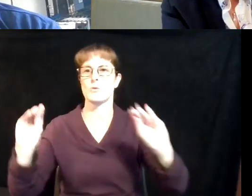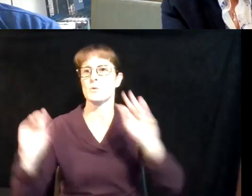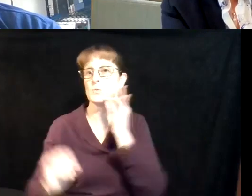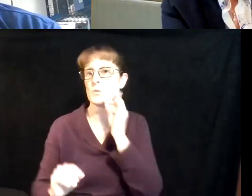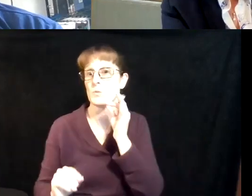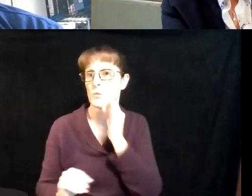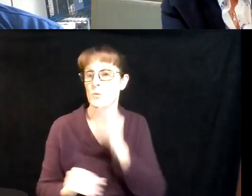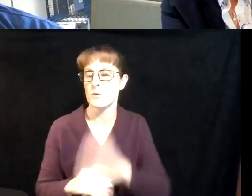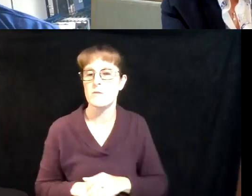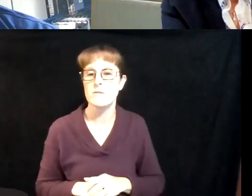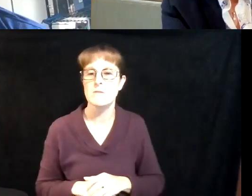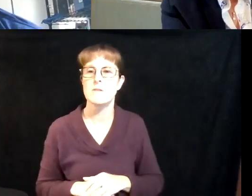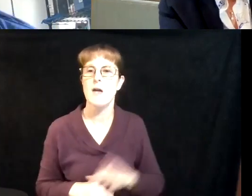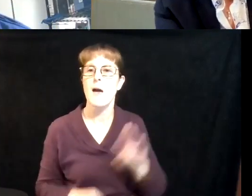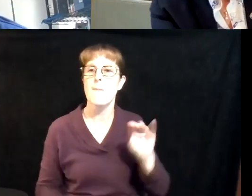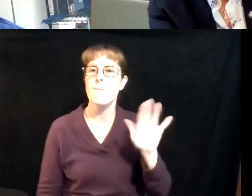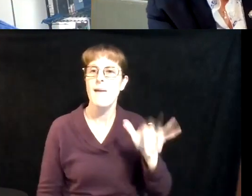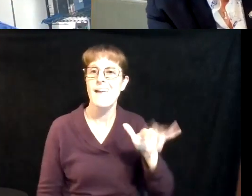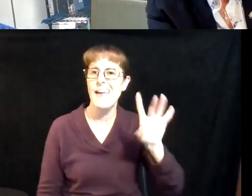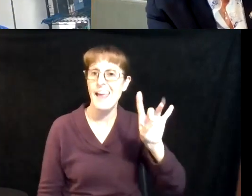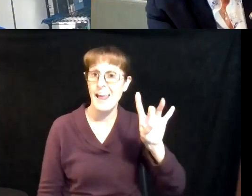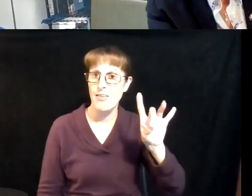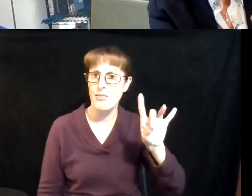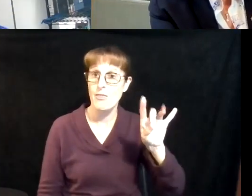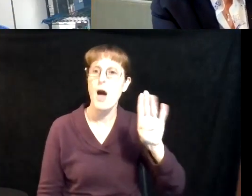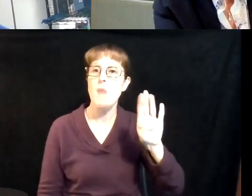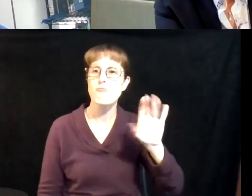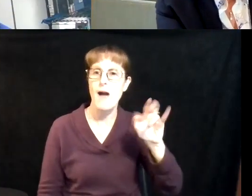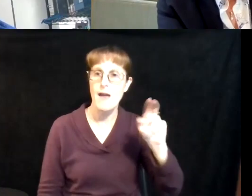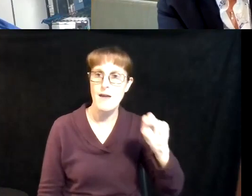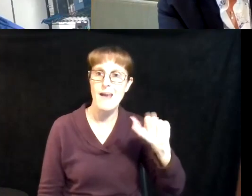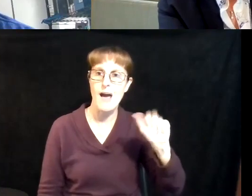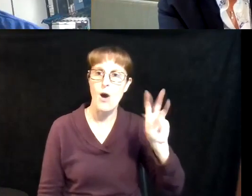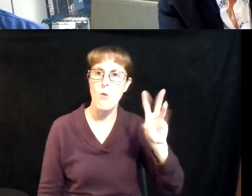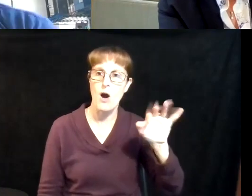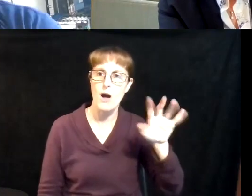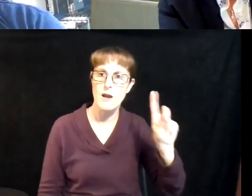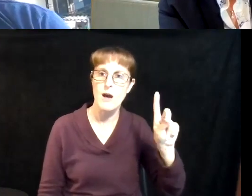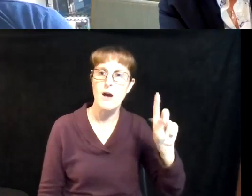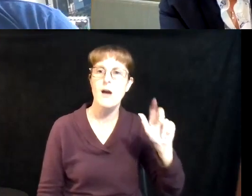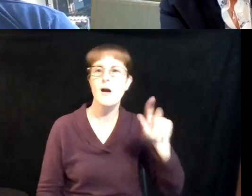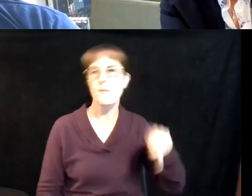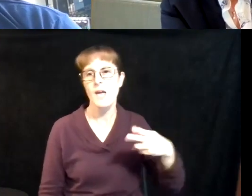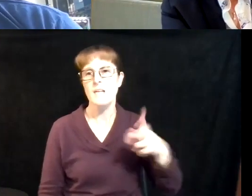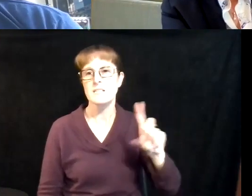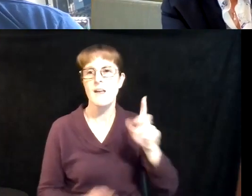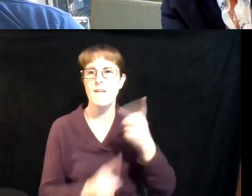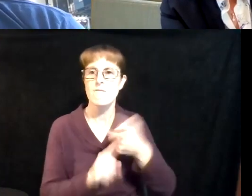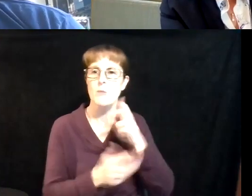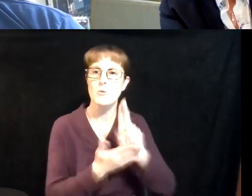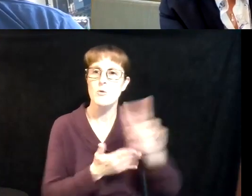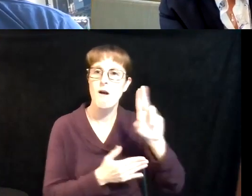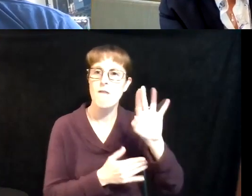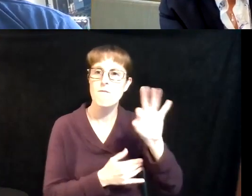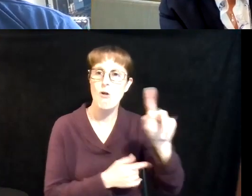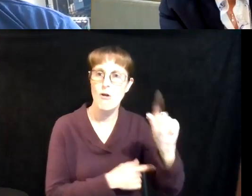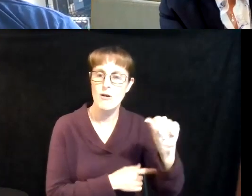On May 8th, Brian Iwata, PhD, of the University of Florida and formerly at the Johns Hopkins School of Medicine,